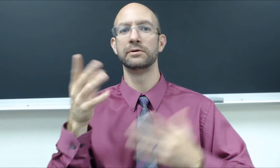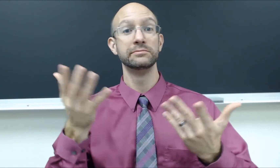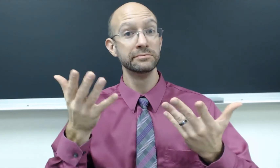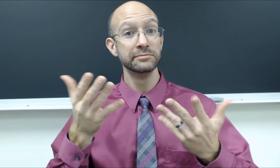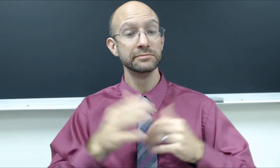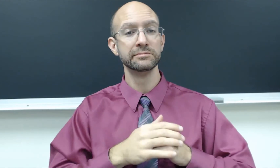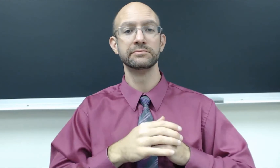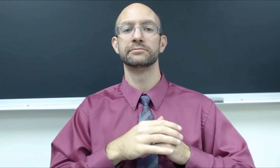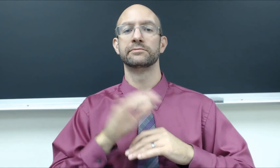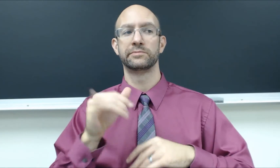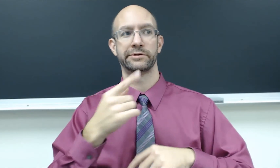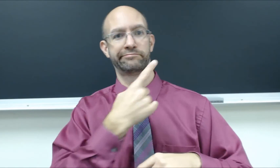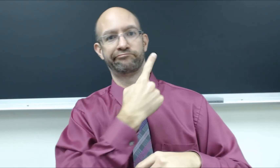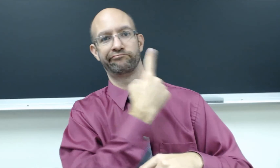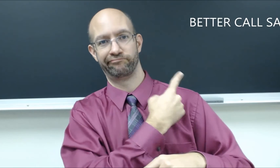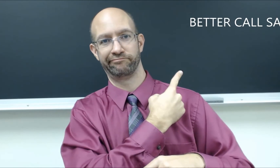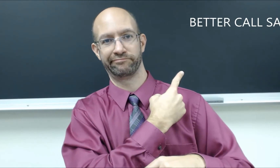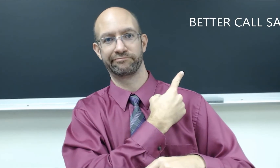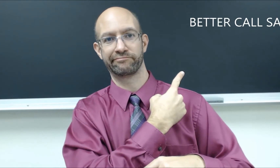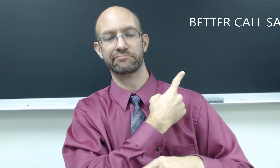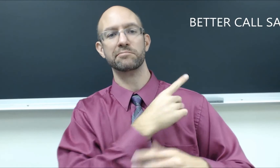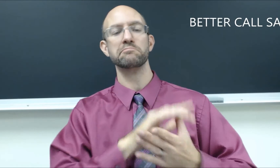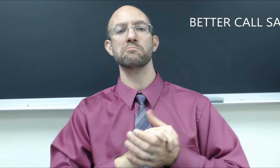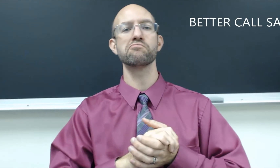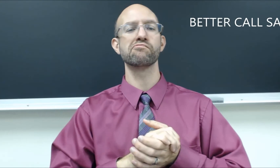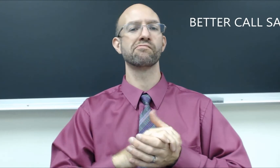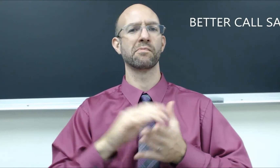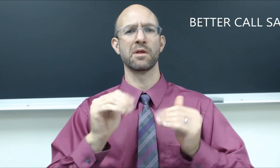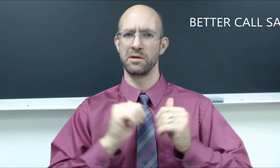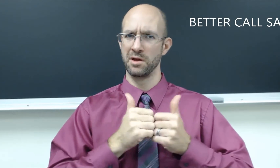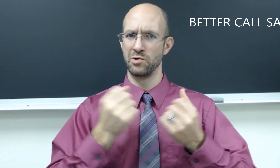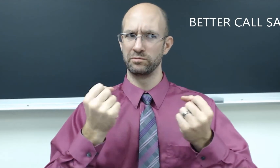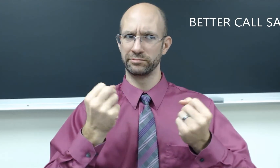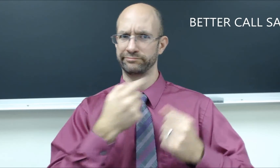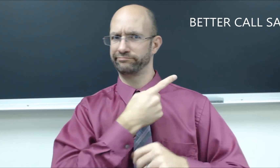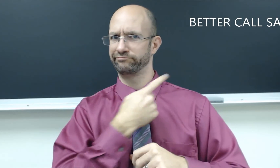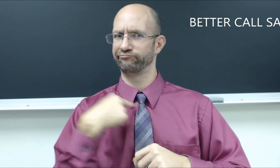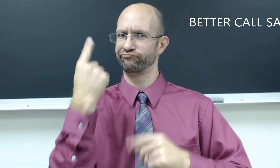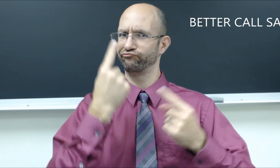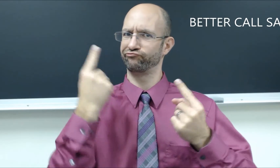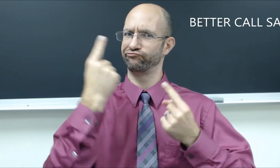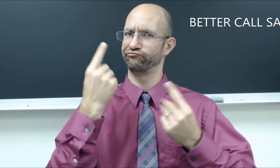Do you know what it is? That is "Better Call Saul." I wonder how you sign that?